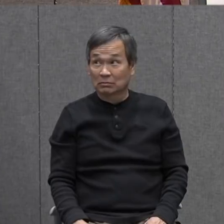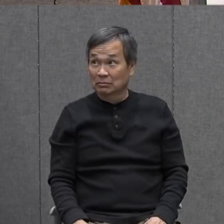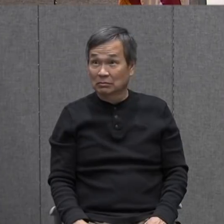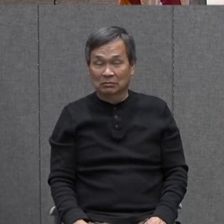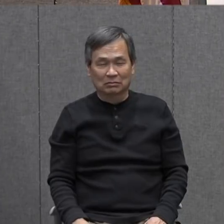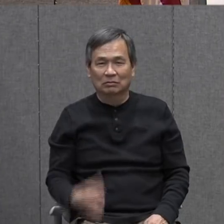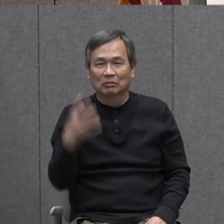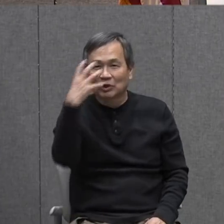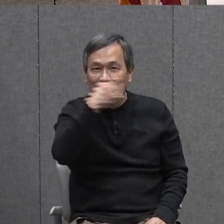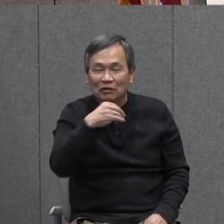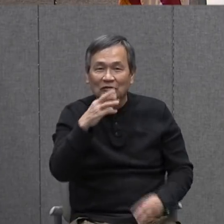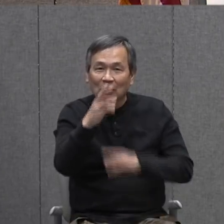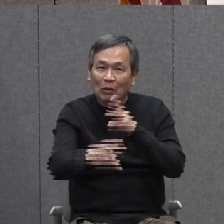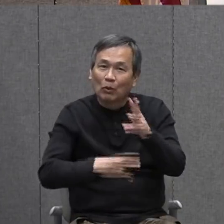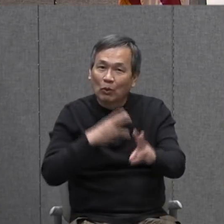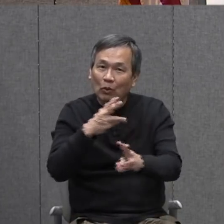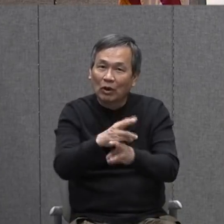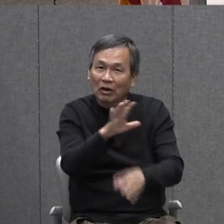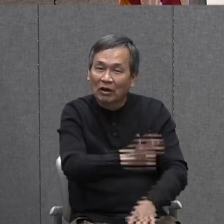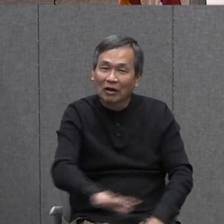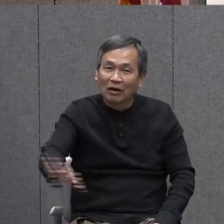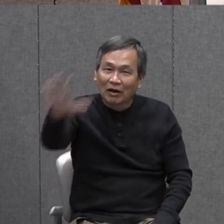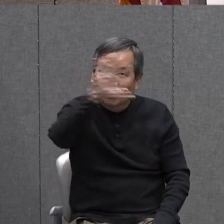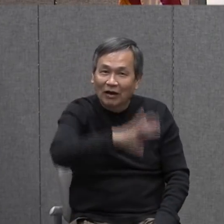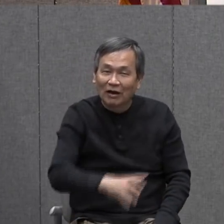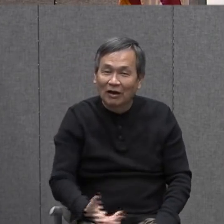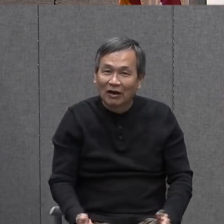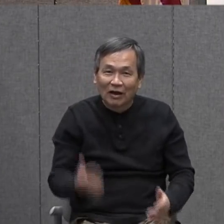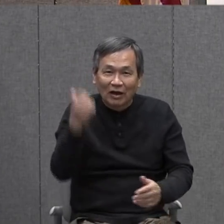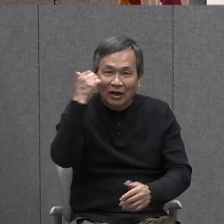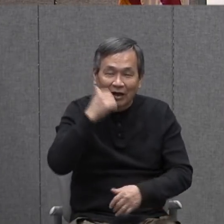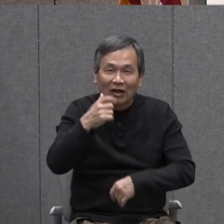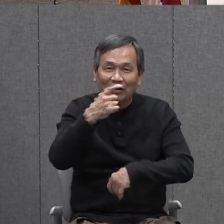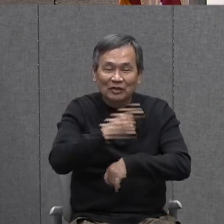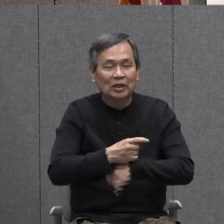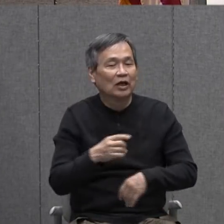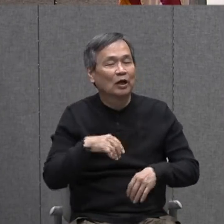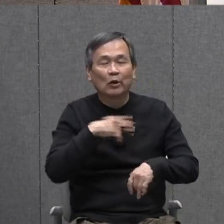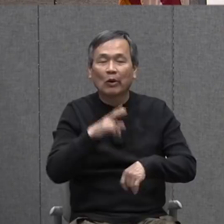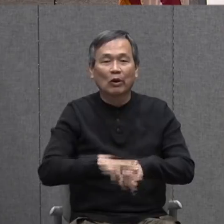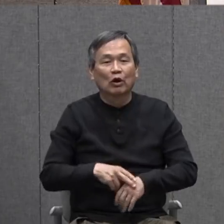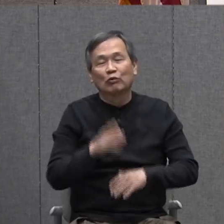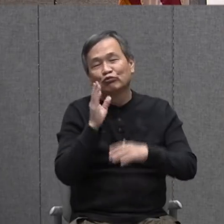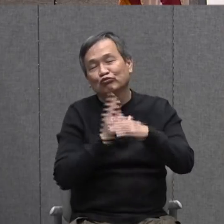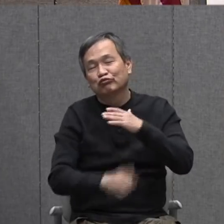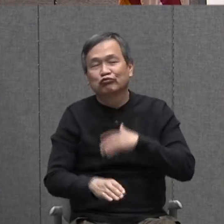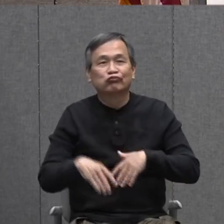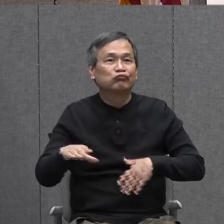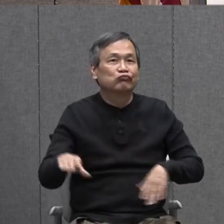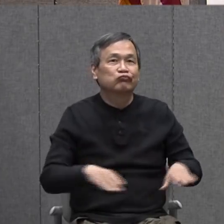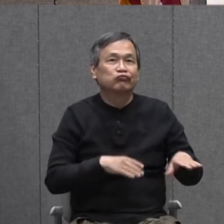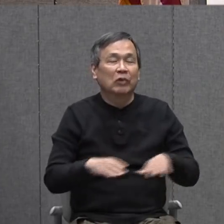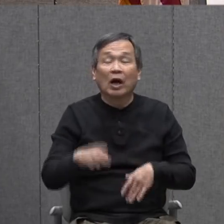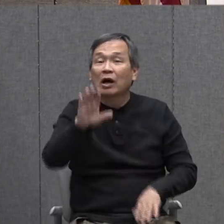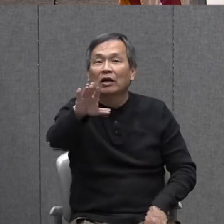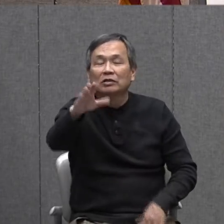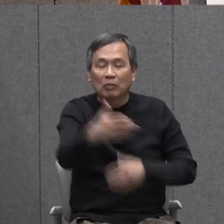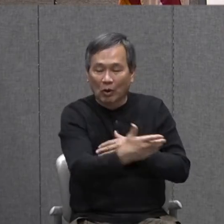We observe all day, every day, and we don't even really know that we're doing it. When we go to our closet in the morning and we go through